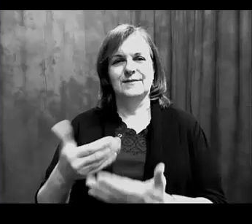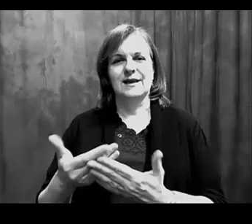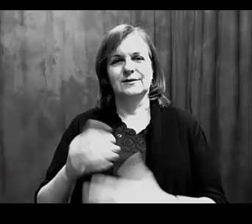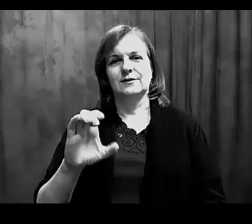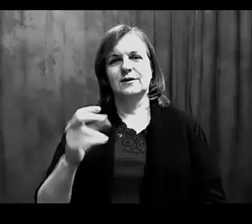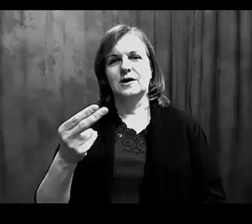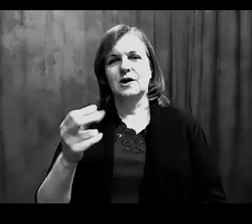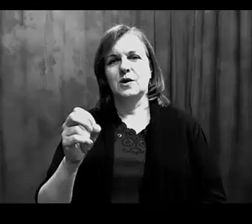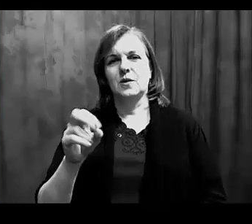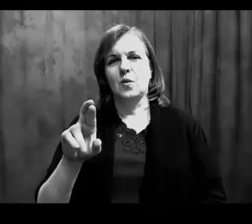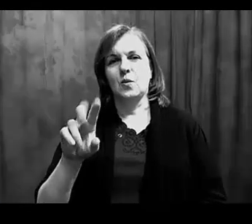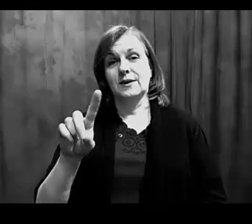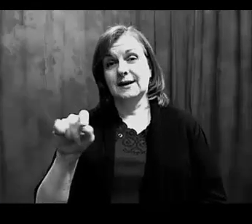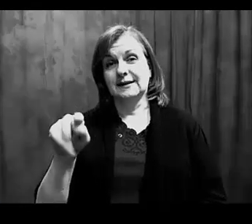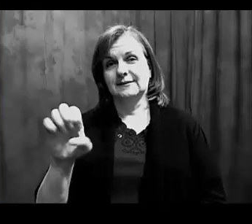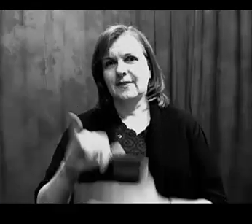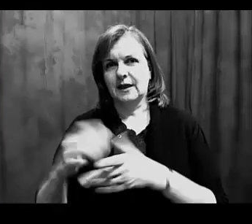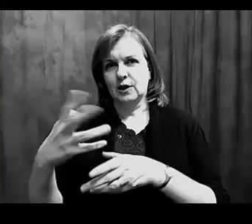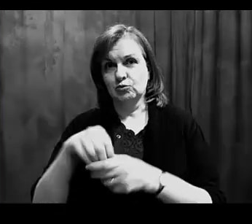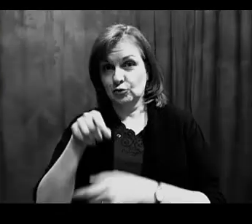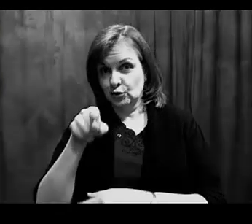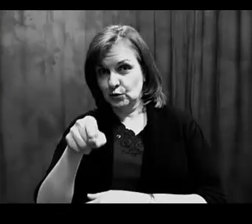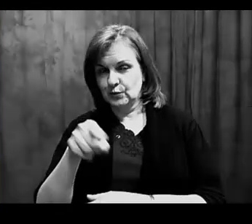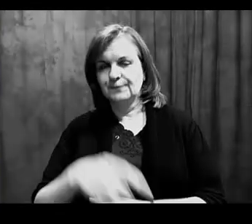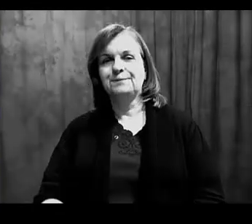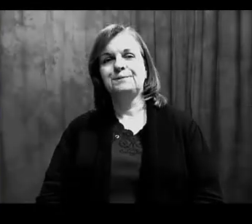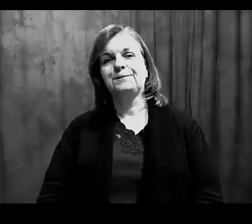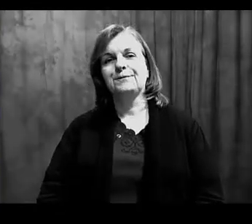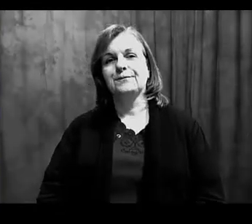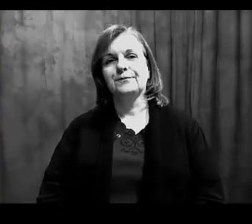so we're now at chordates -- which include you